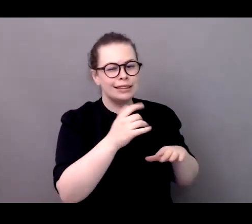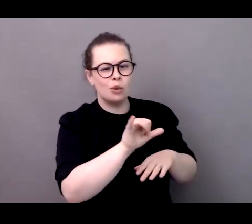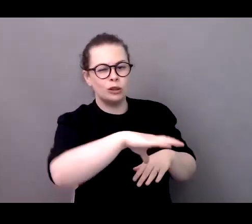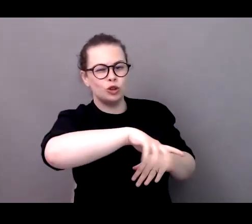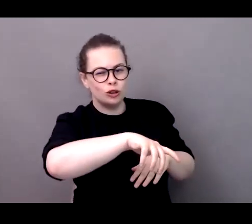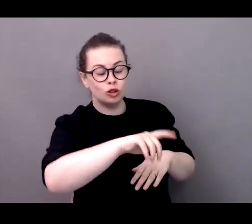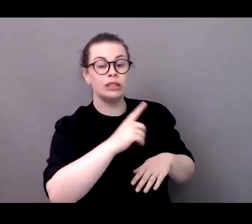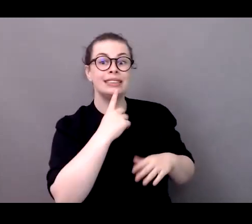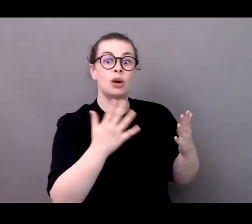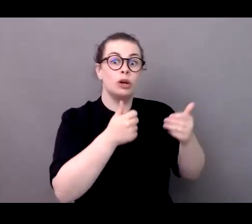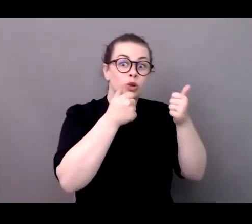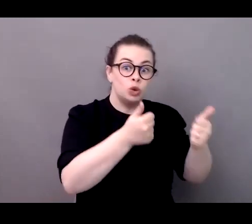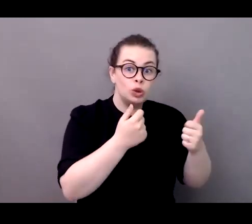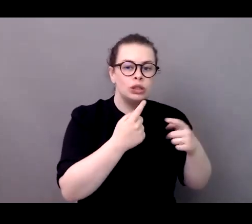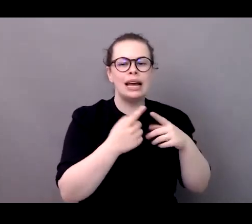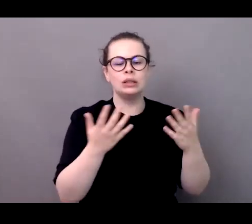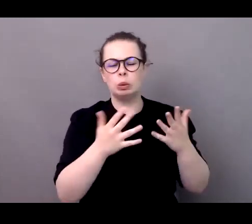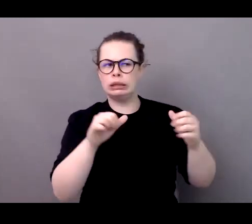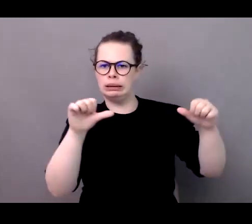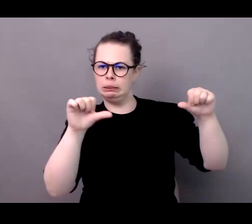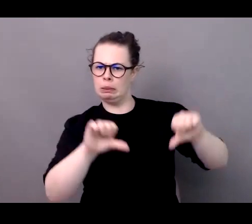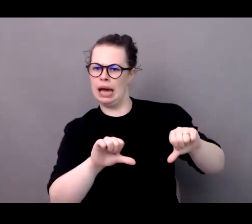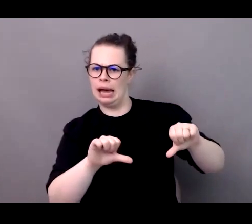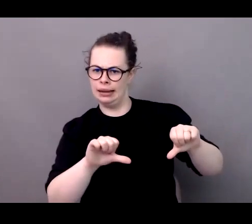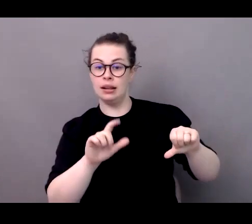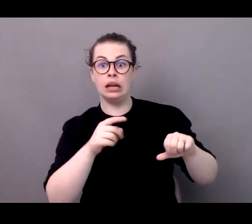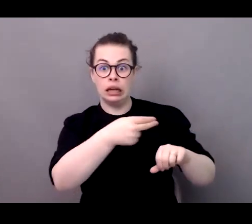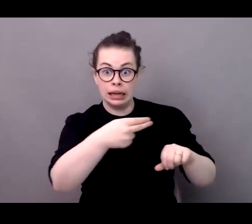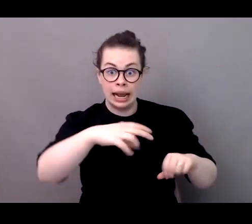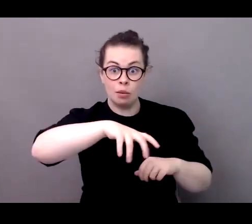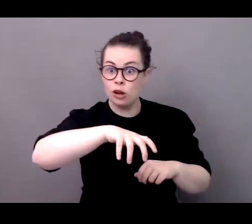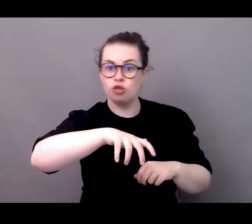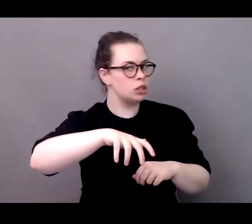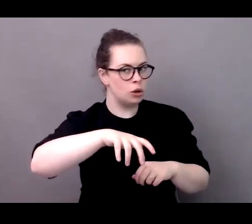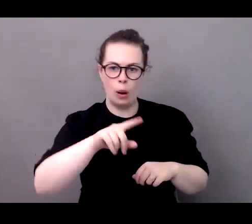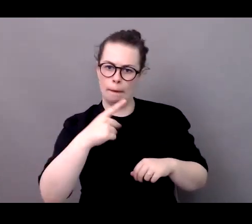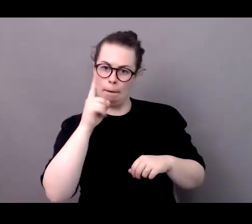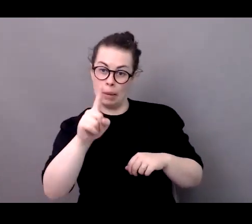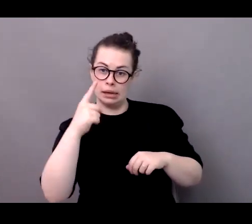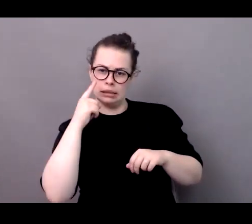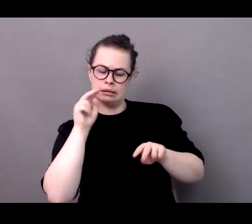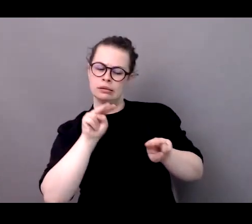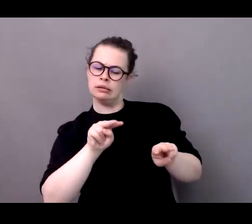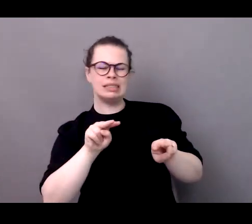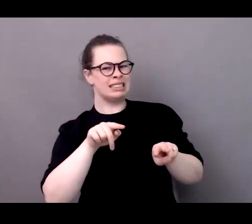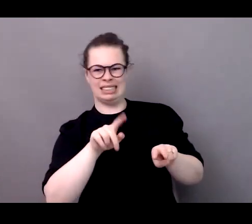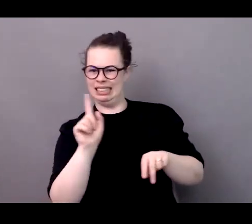but provide as much detail as we can on how states can make the shift from the inaccessible practices